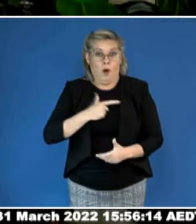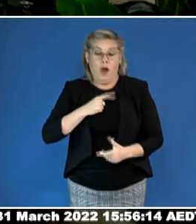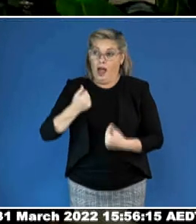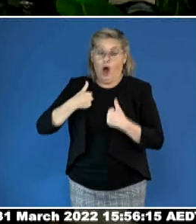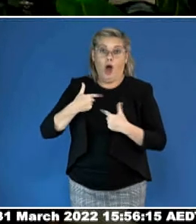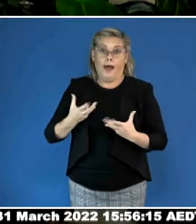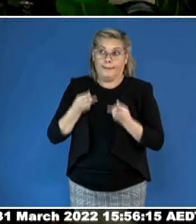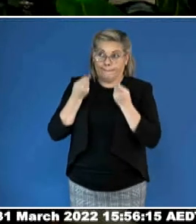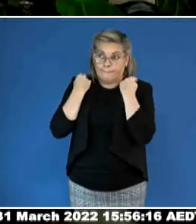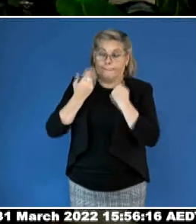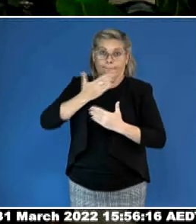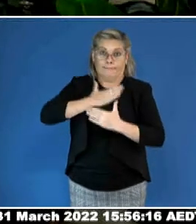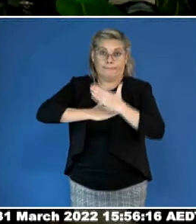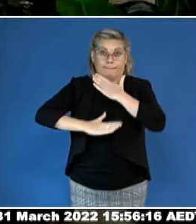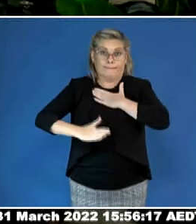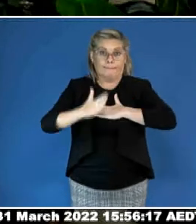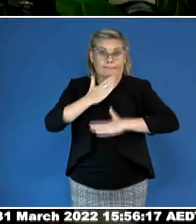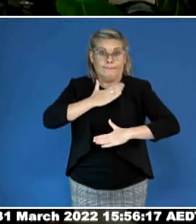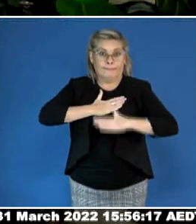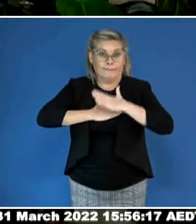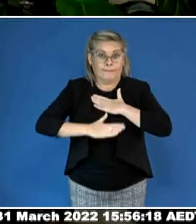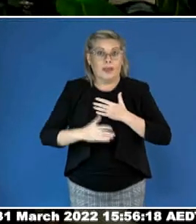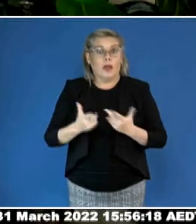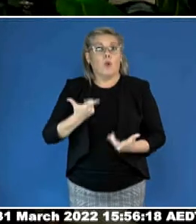That's what happens when you soak one child in shame and give permission to another to